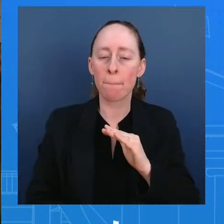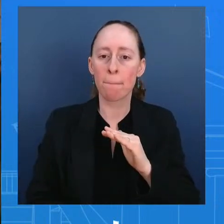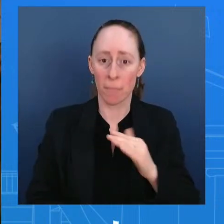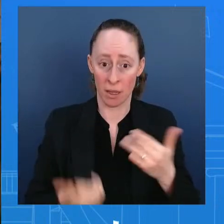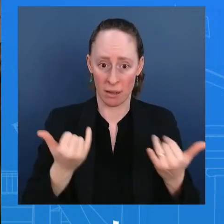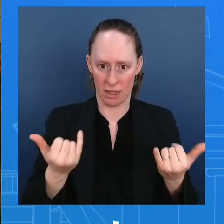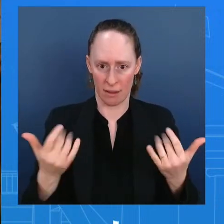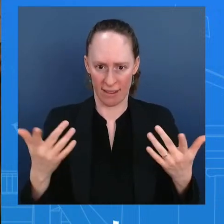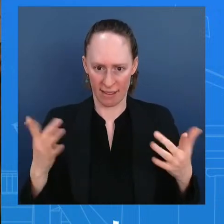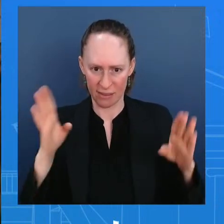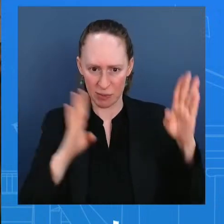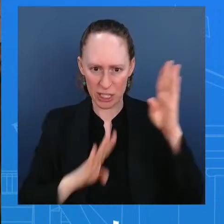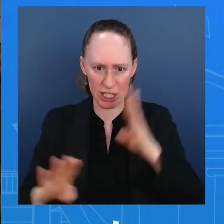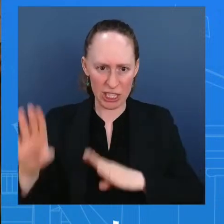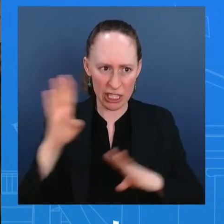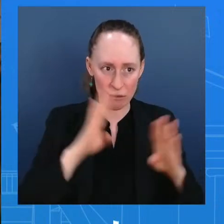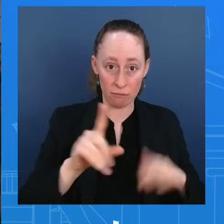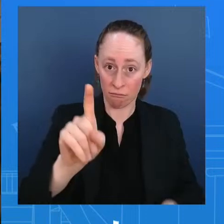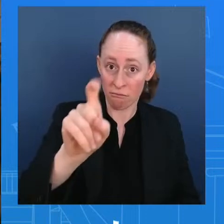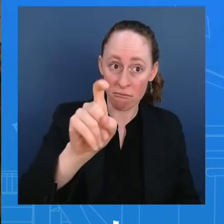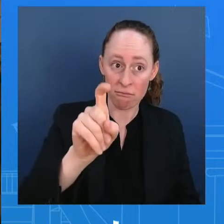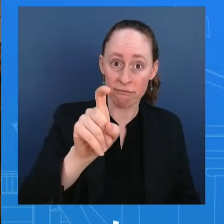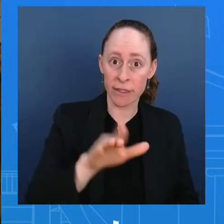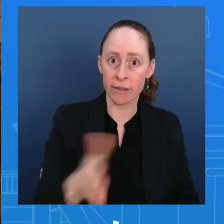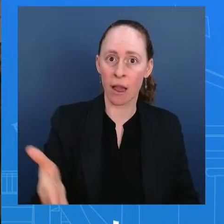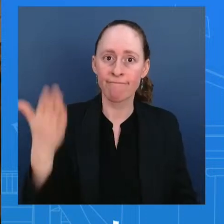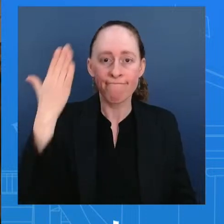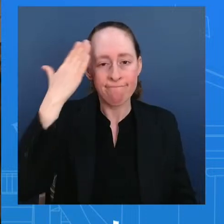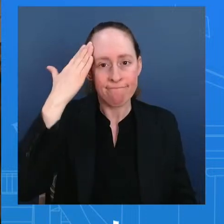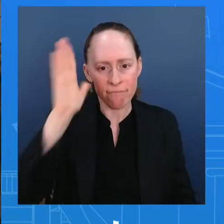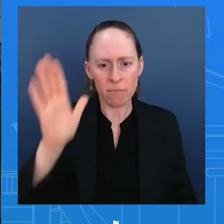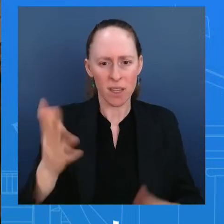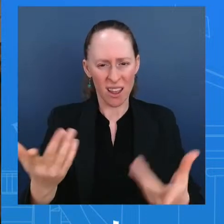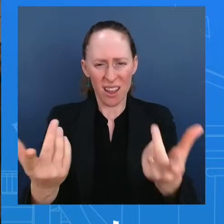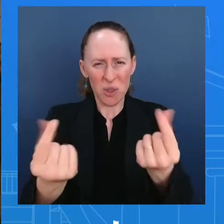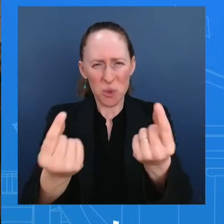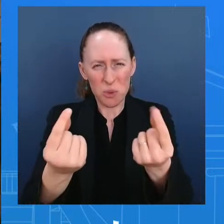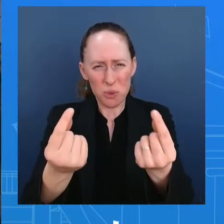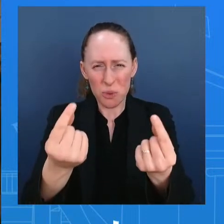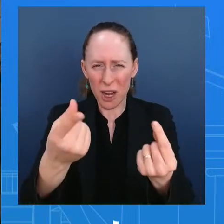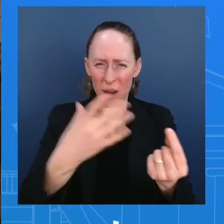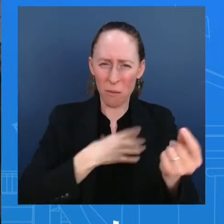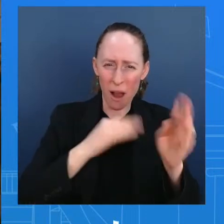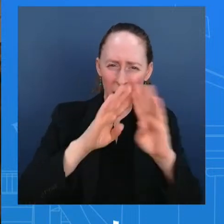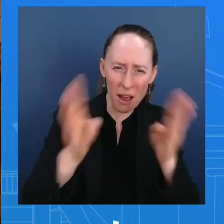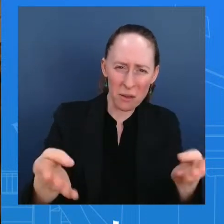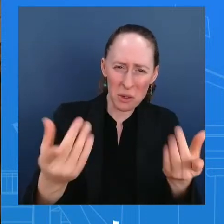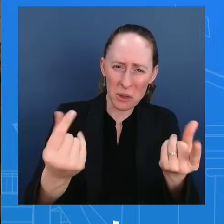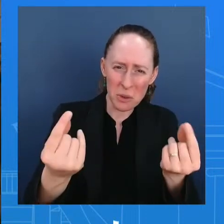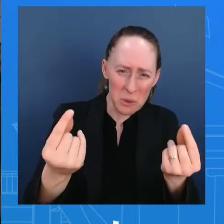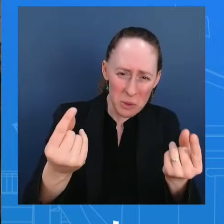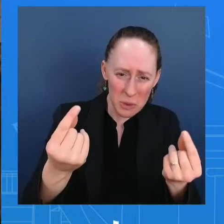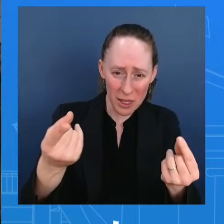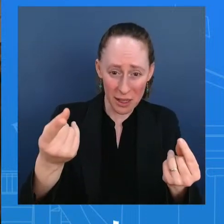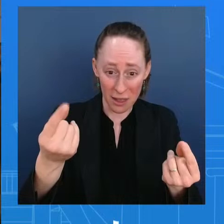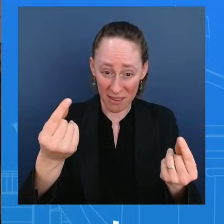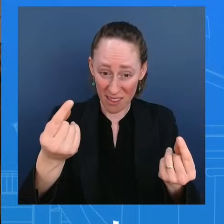What is the White House doing to talk with a close ally like yours, which is Israel, to make sure that his life is spared and he is safe?